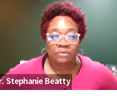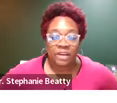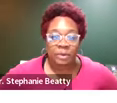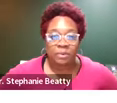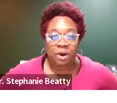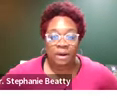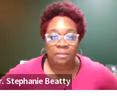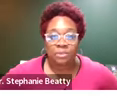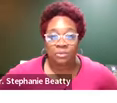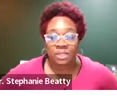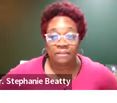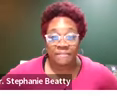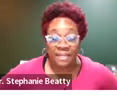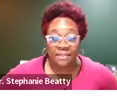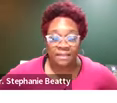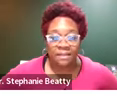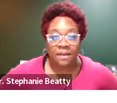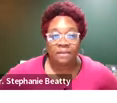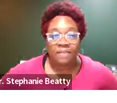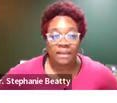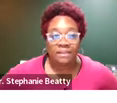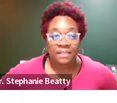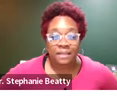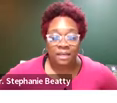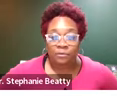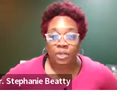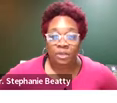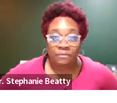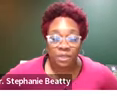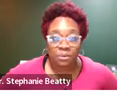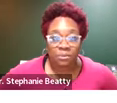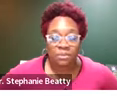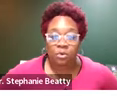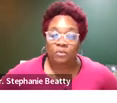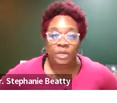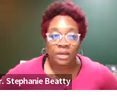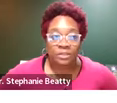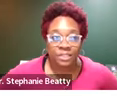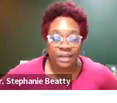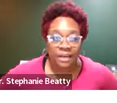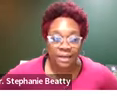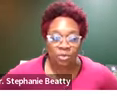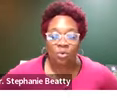So if Deaf people are able to see our faces, they can see if we're confused or if we understand,